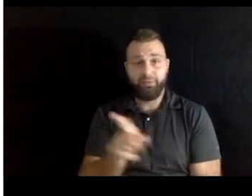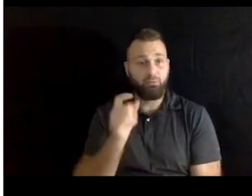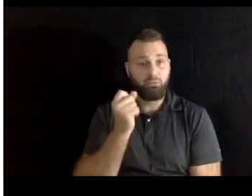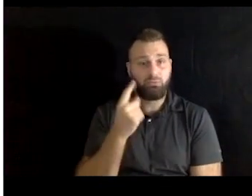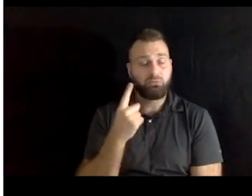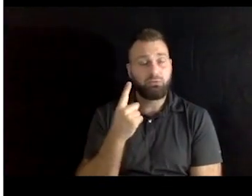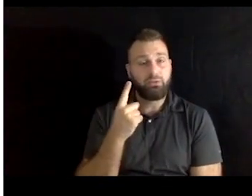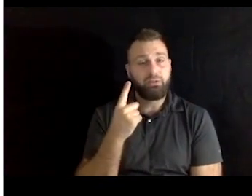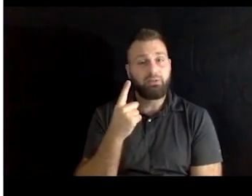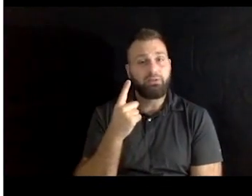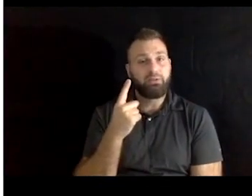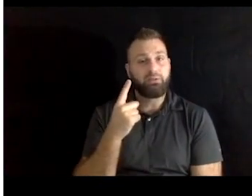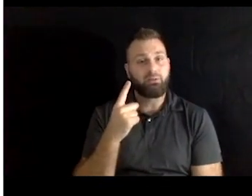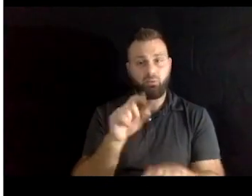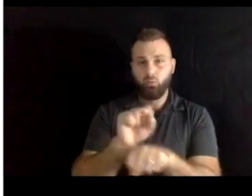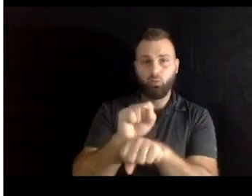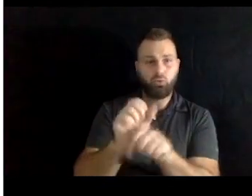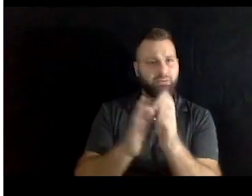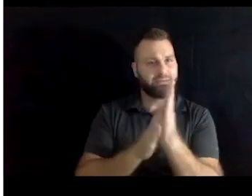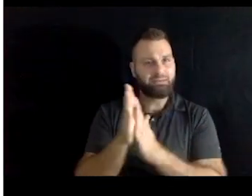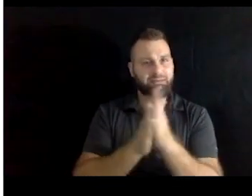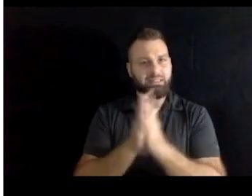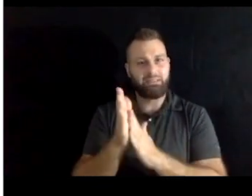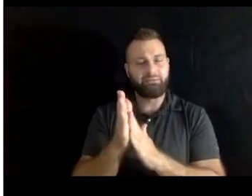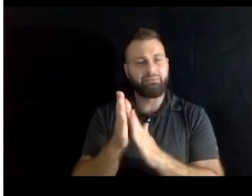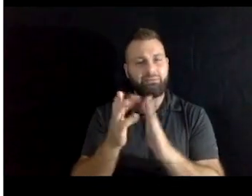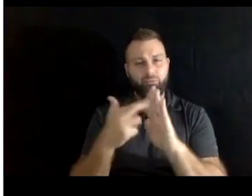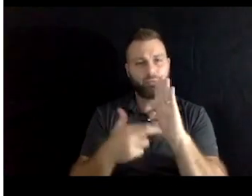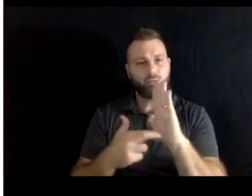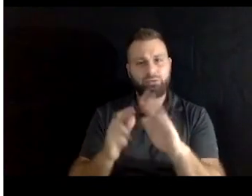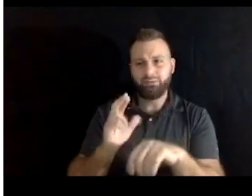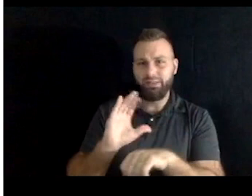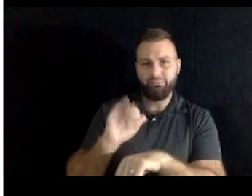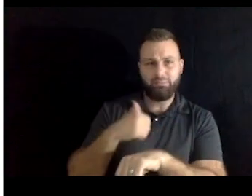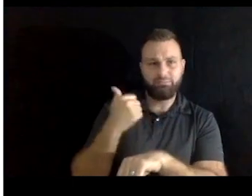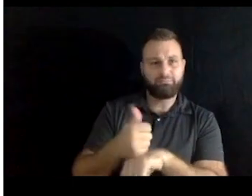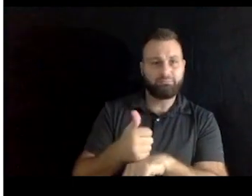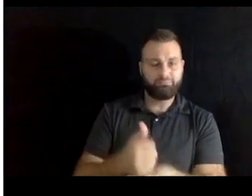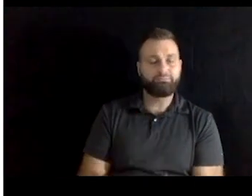understand the work incentives that have been placed in front of them.